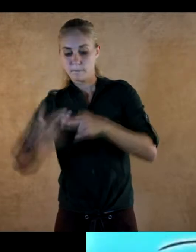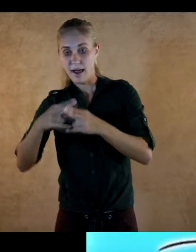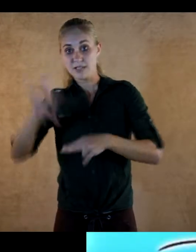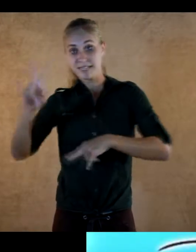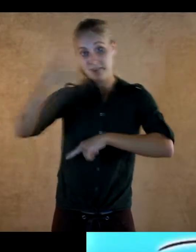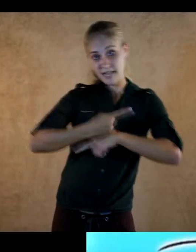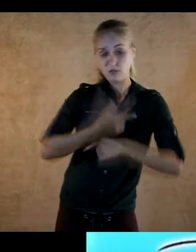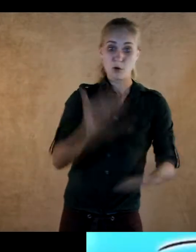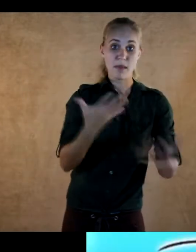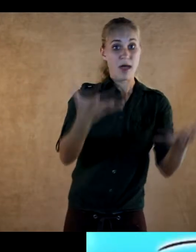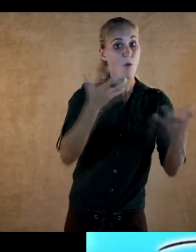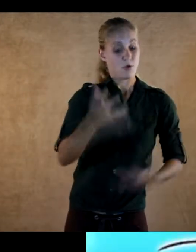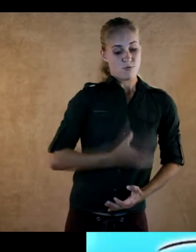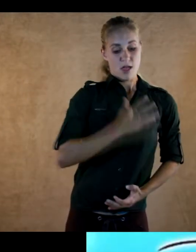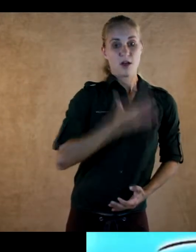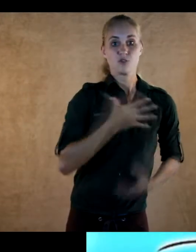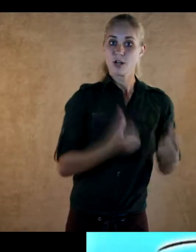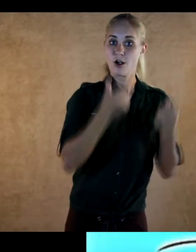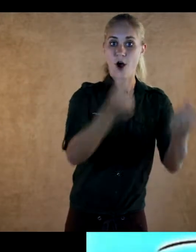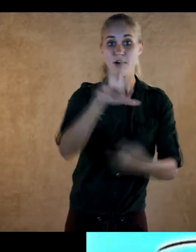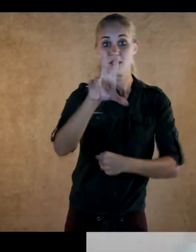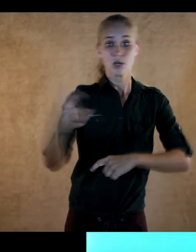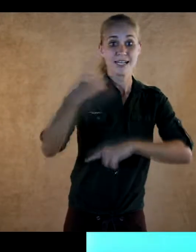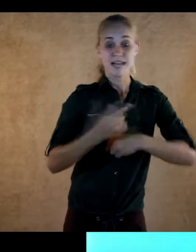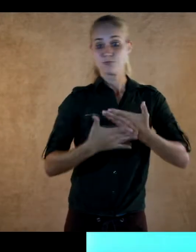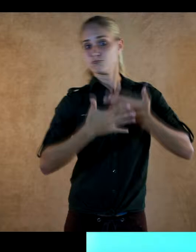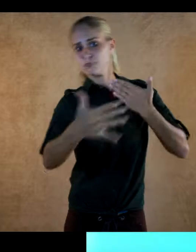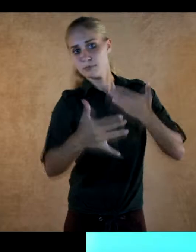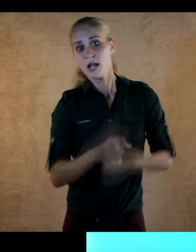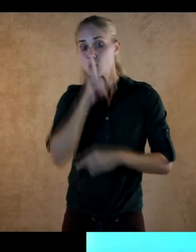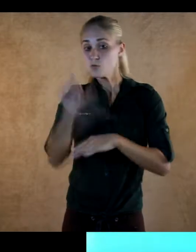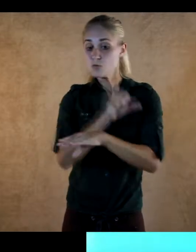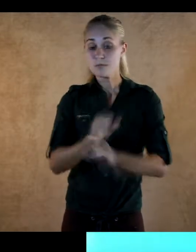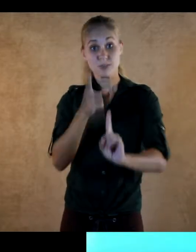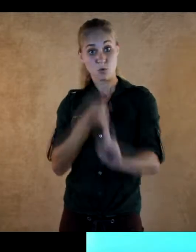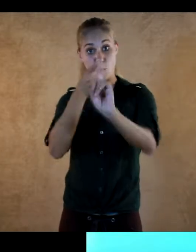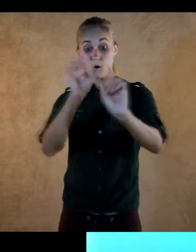Or maybe: "I want to be luxury car qualified in the next 30 days." These are real achievable goals here at Yoli.